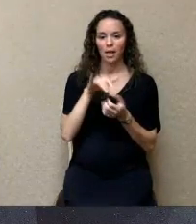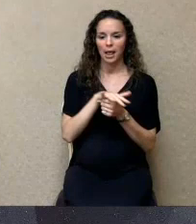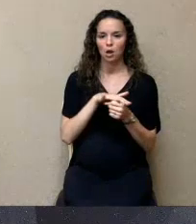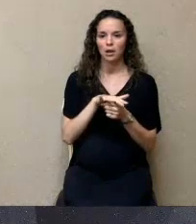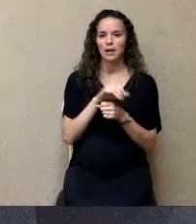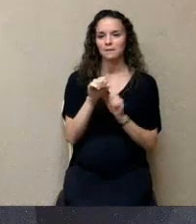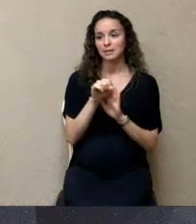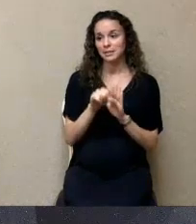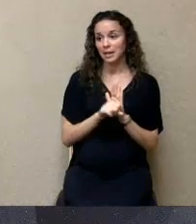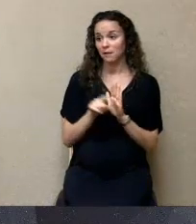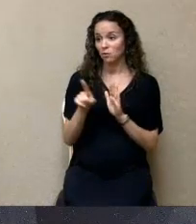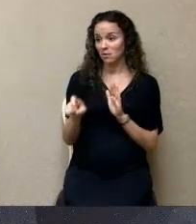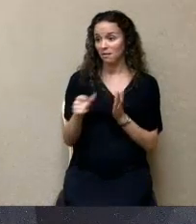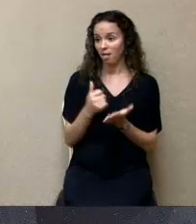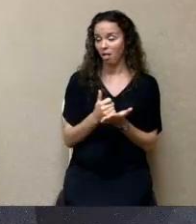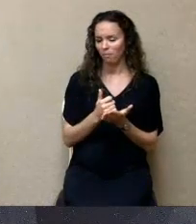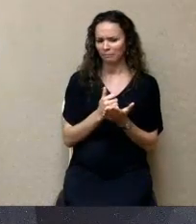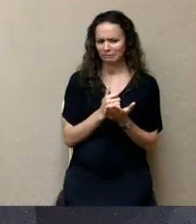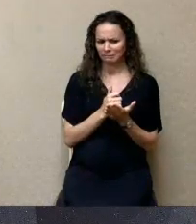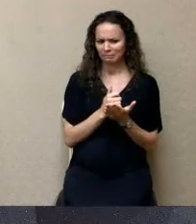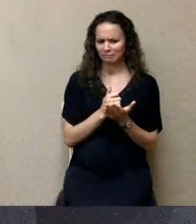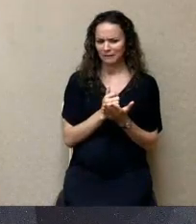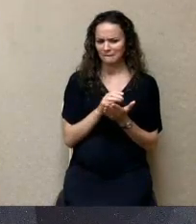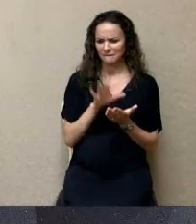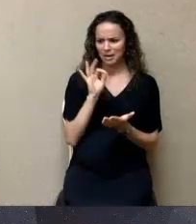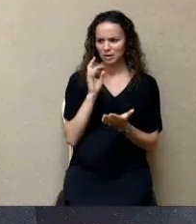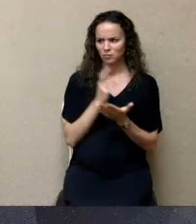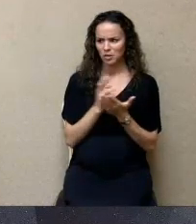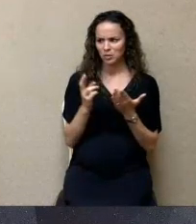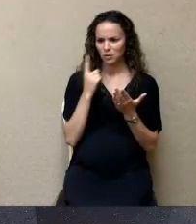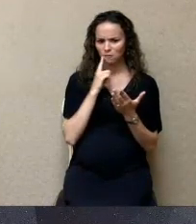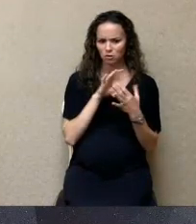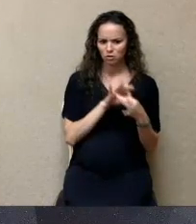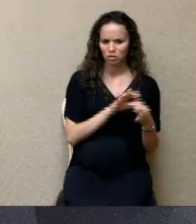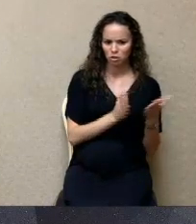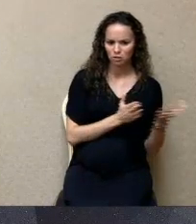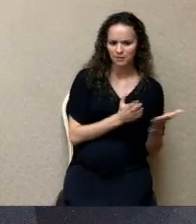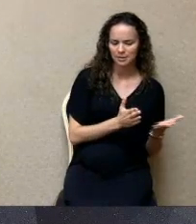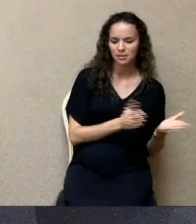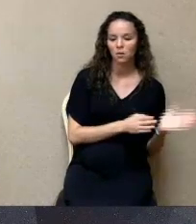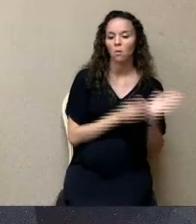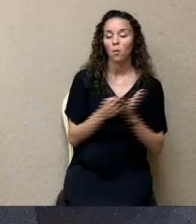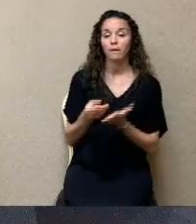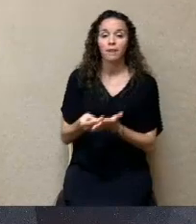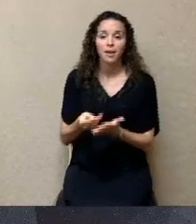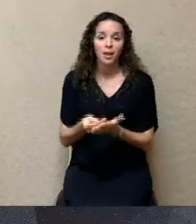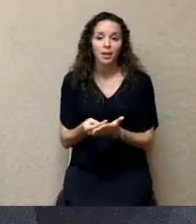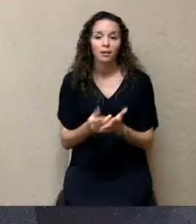of the state if you need help finding resources related to services, related to funding, and things like that.